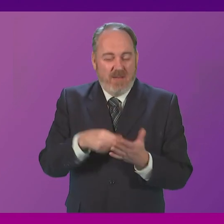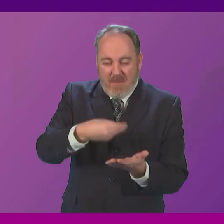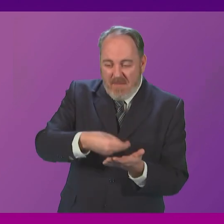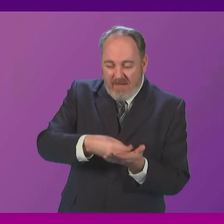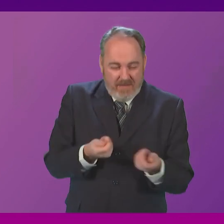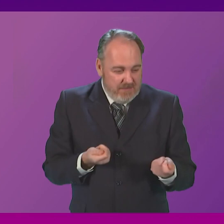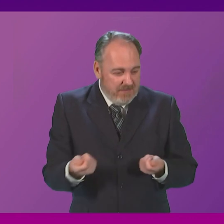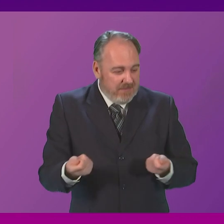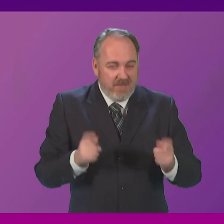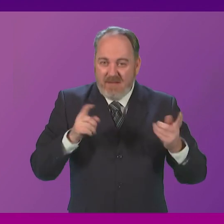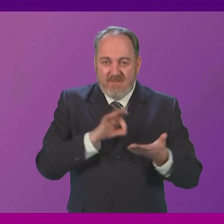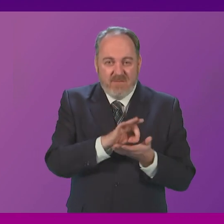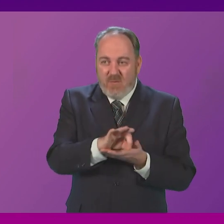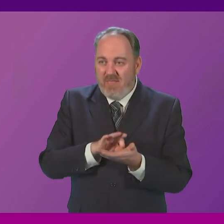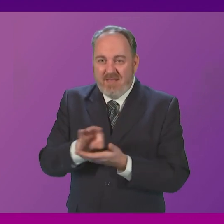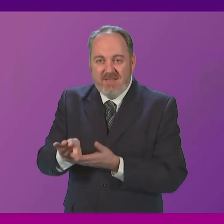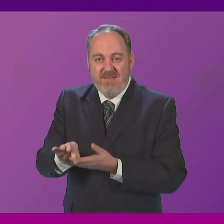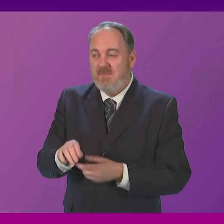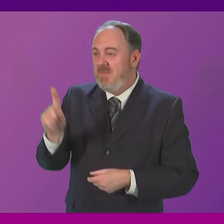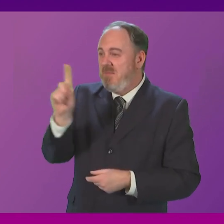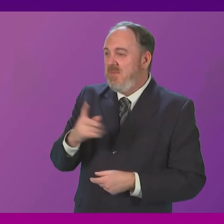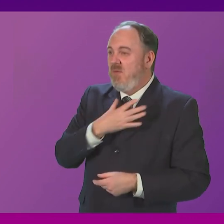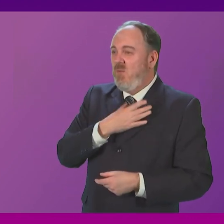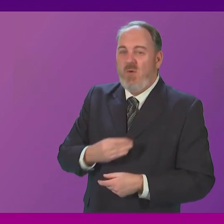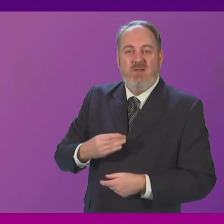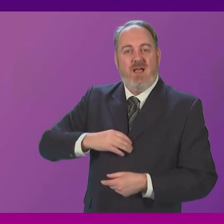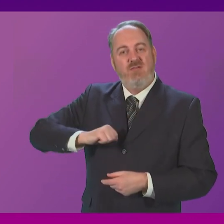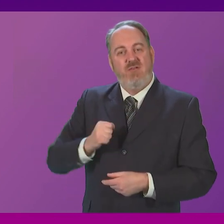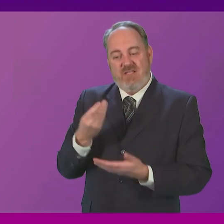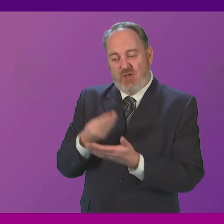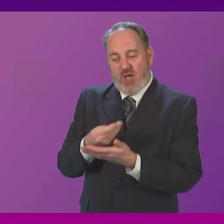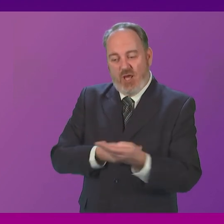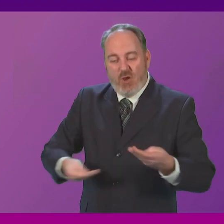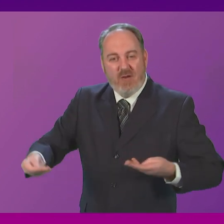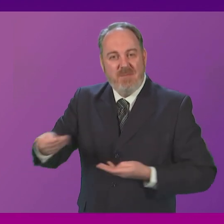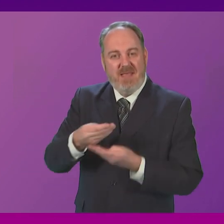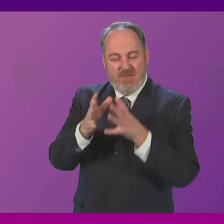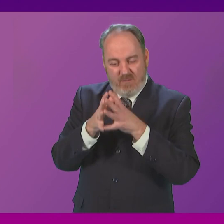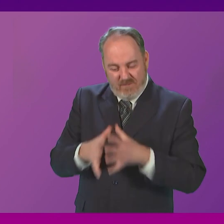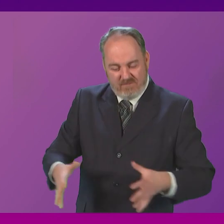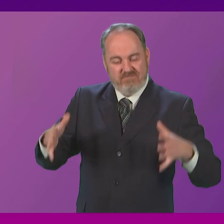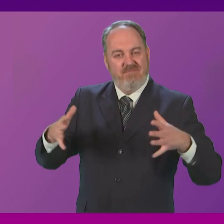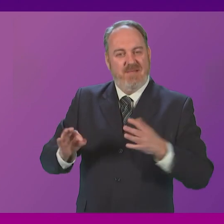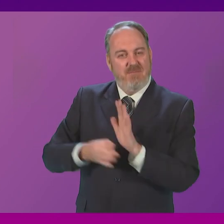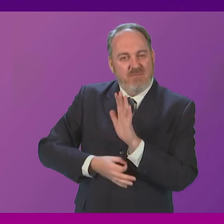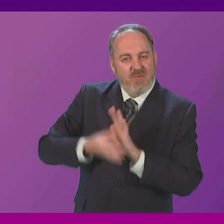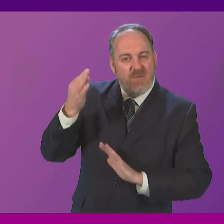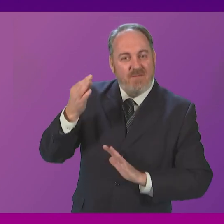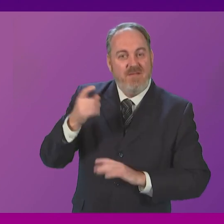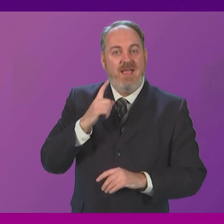or helping those who want our Scottish economy to flourish once more, or rebuilding our demoralised